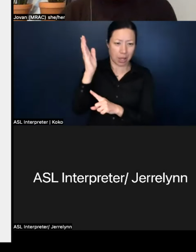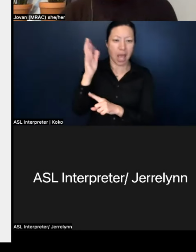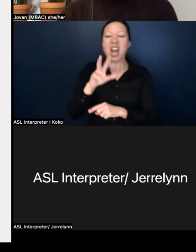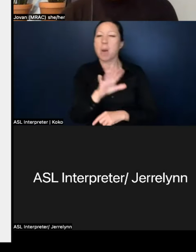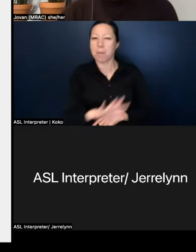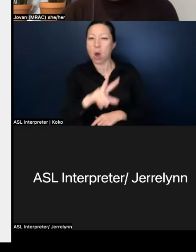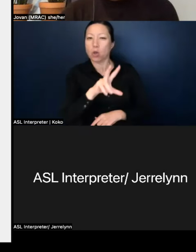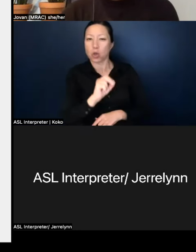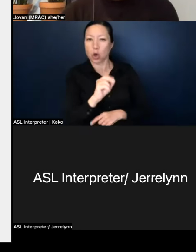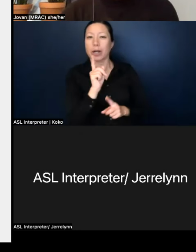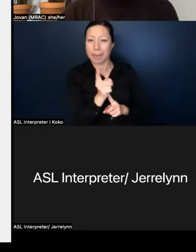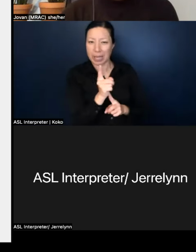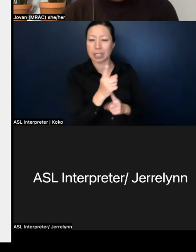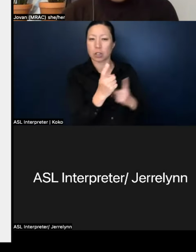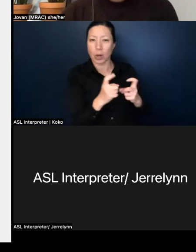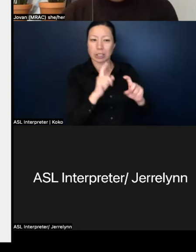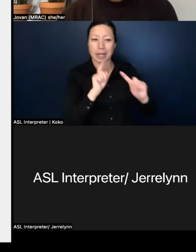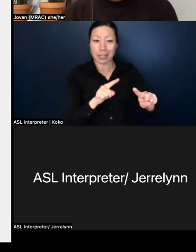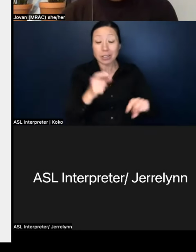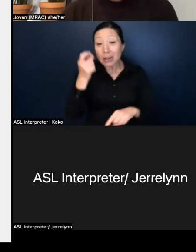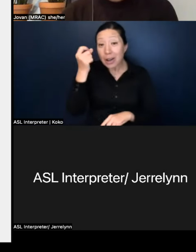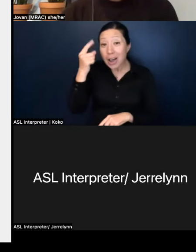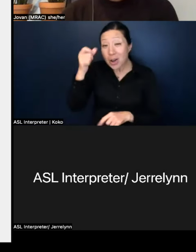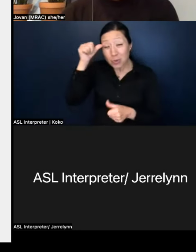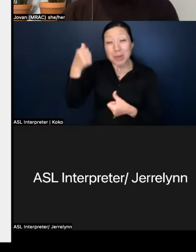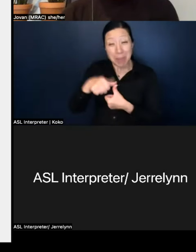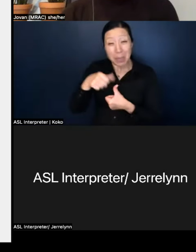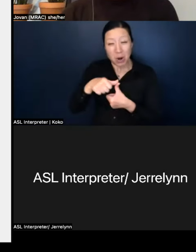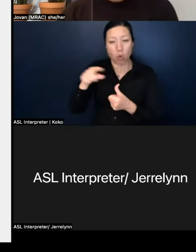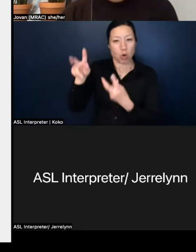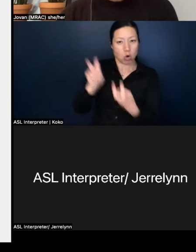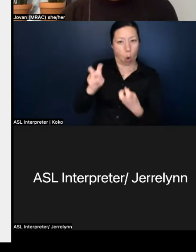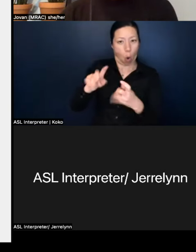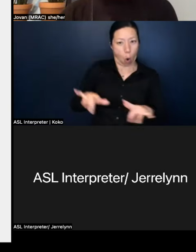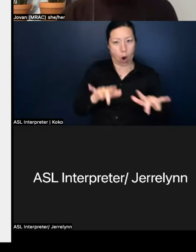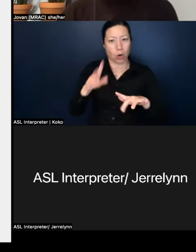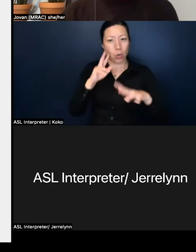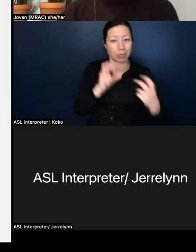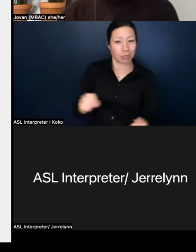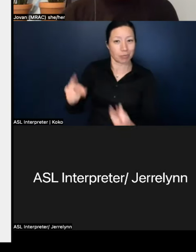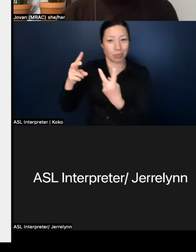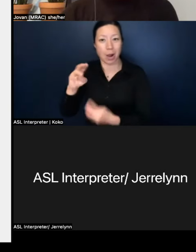and shared on the MRAC YouTube channel and website. So if you need to step away for any reason,